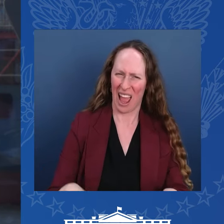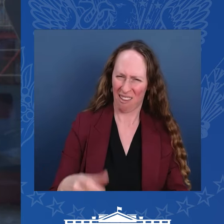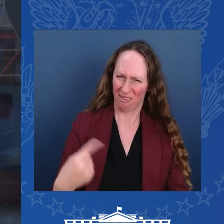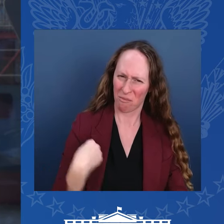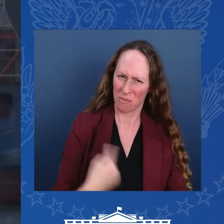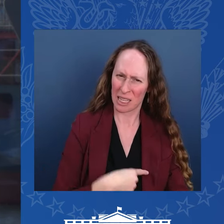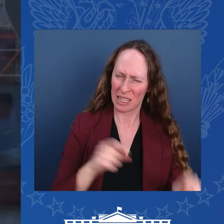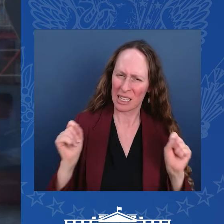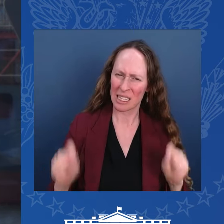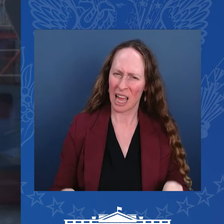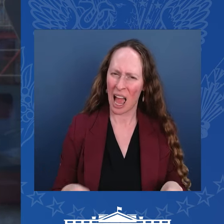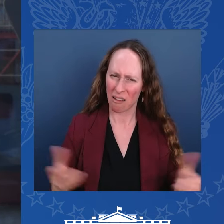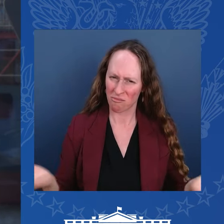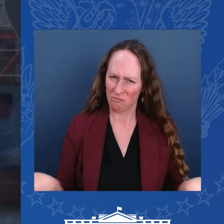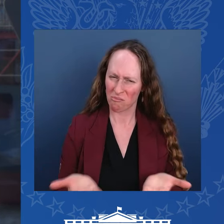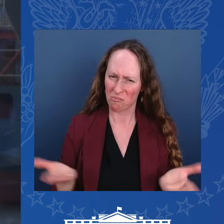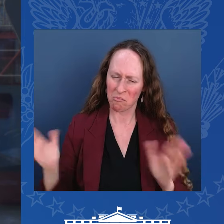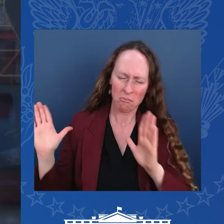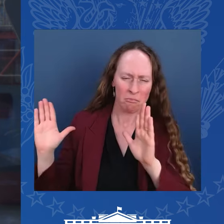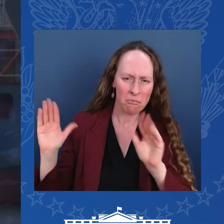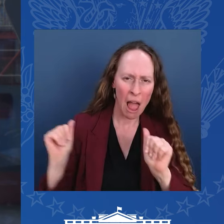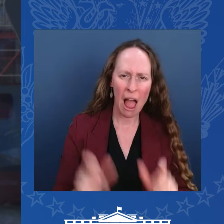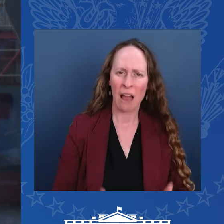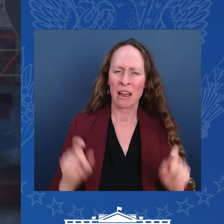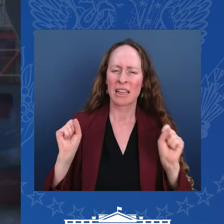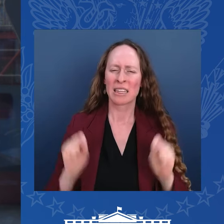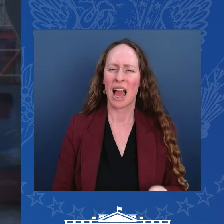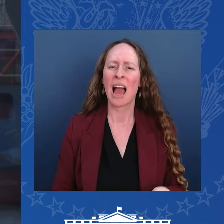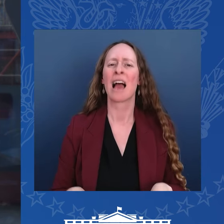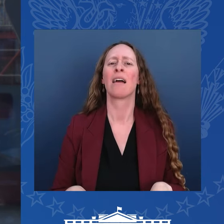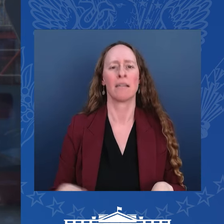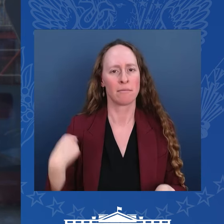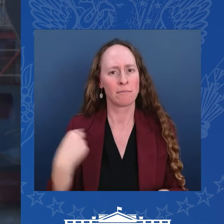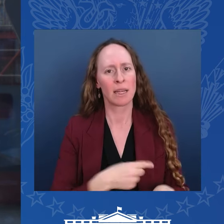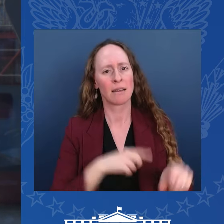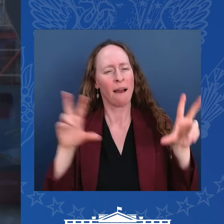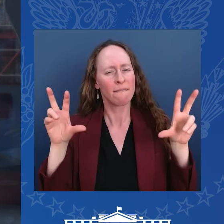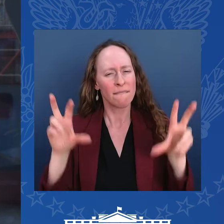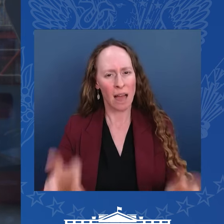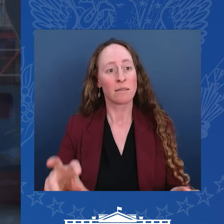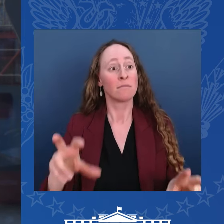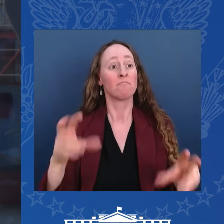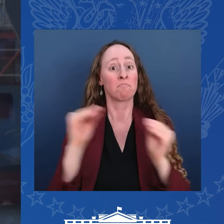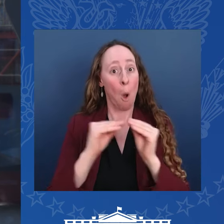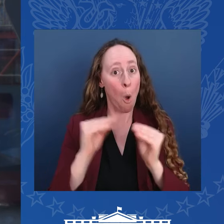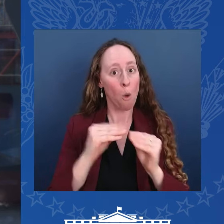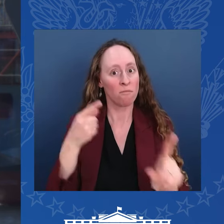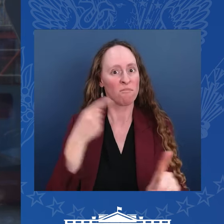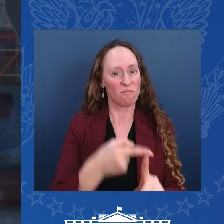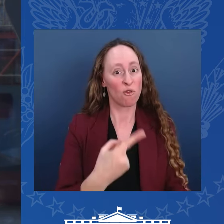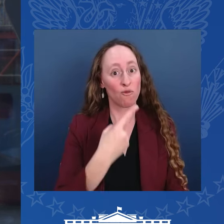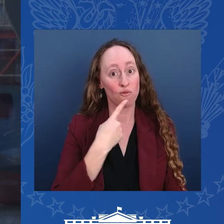and blue states because I said we got all American, more in red states and blue states.